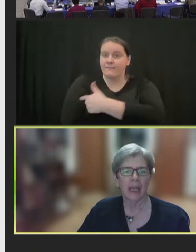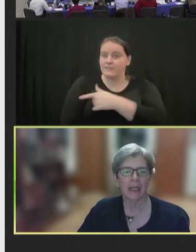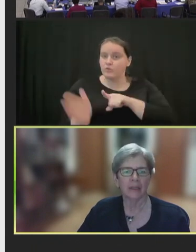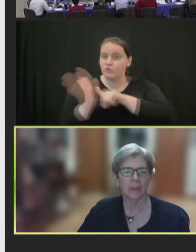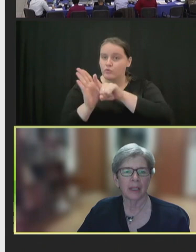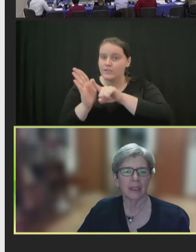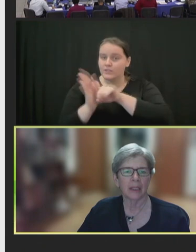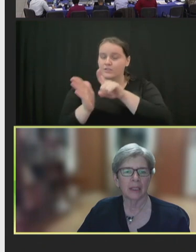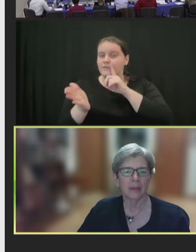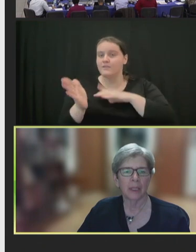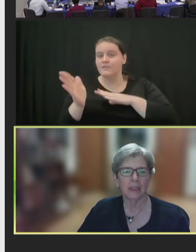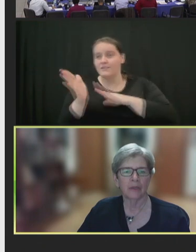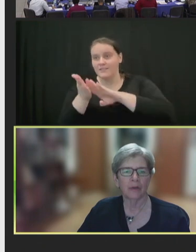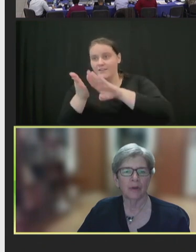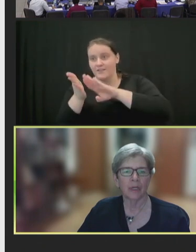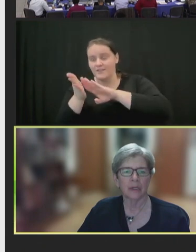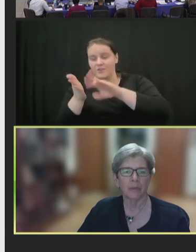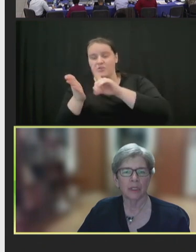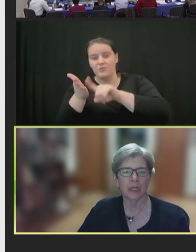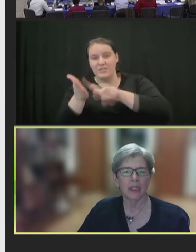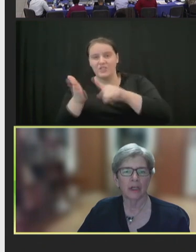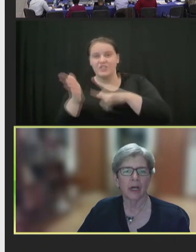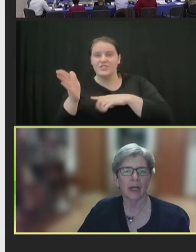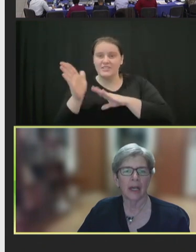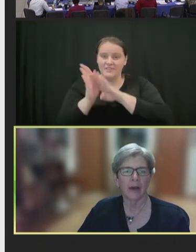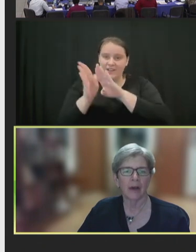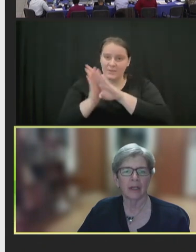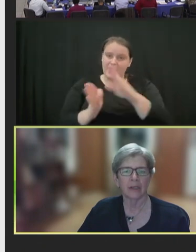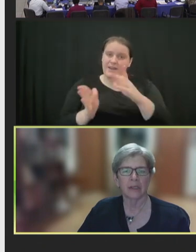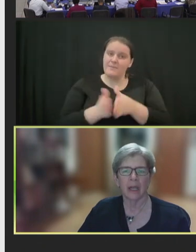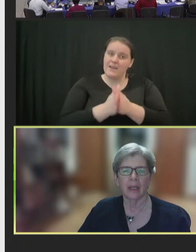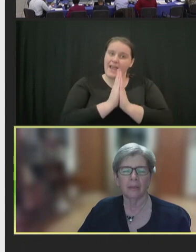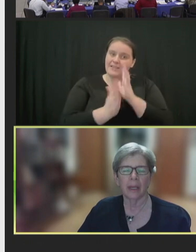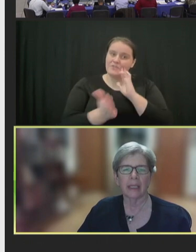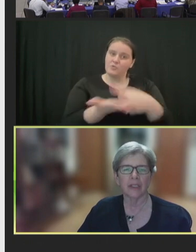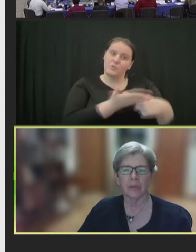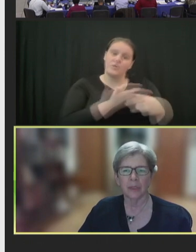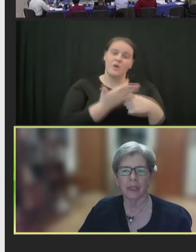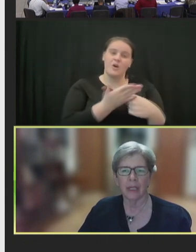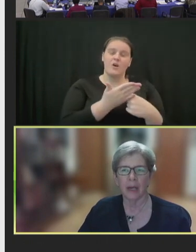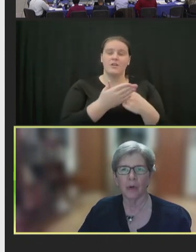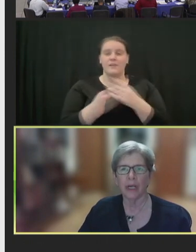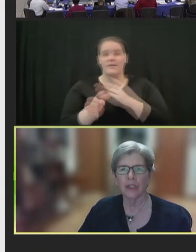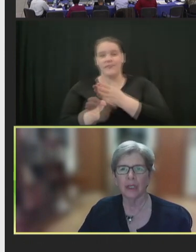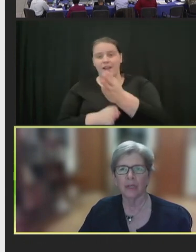asked by the committee to focus in particular on areas and mechanisms of collaboration in the